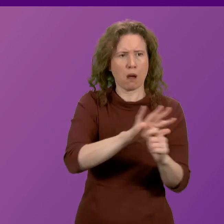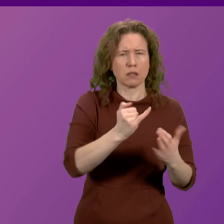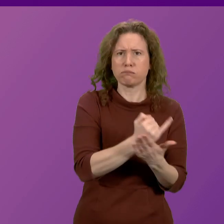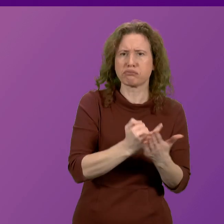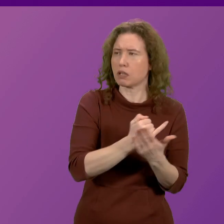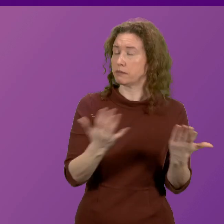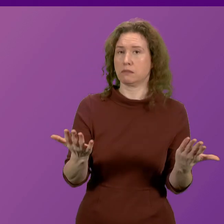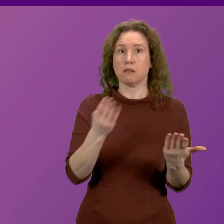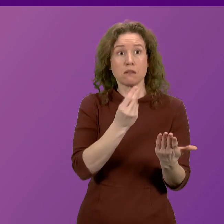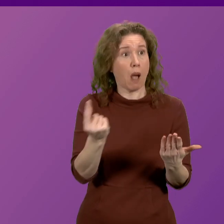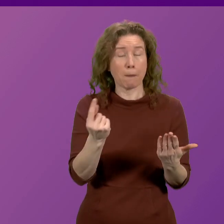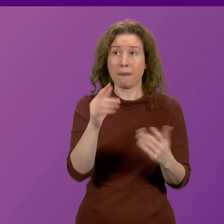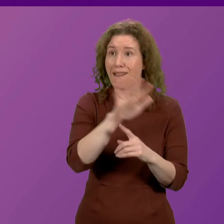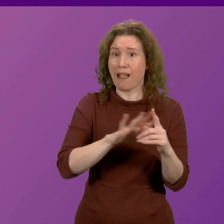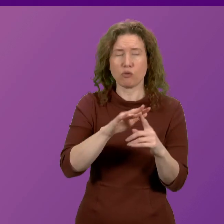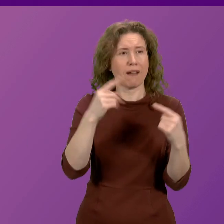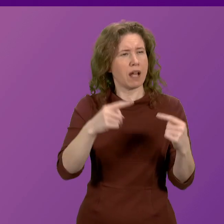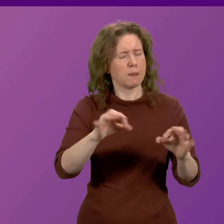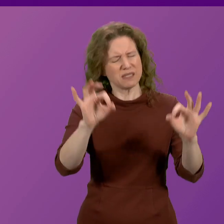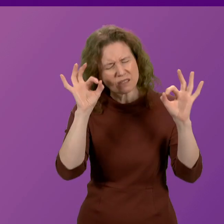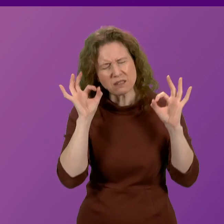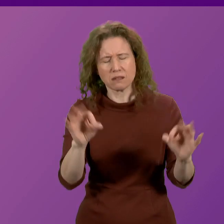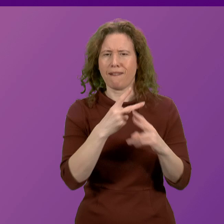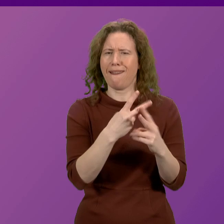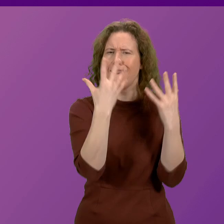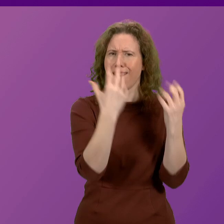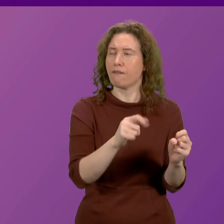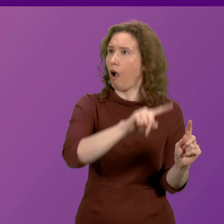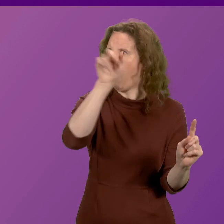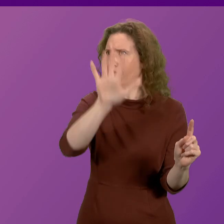the availability is absolutely first class, and in other parts of the country it is poor.